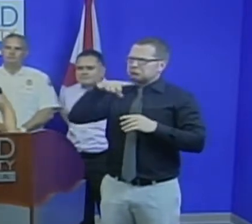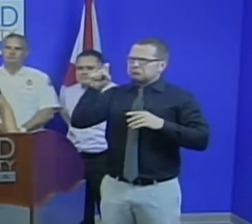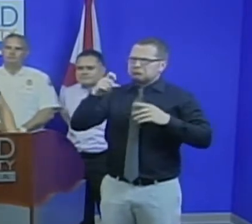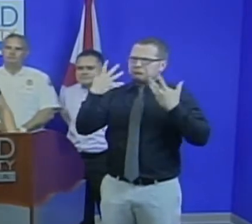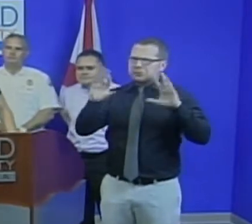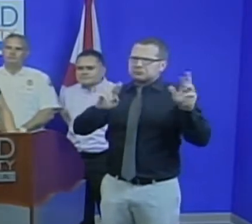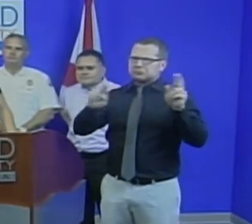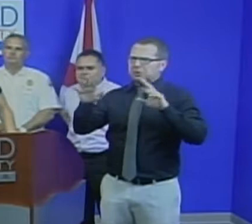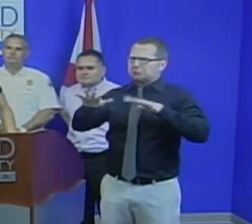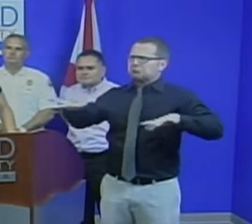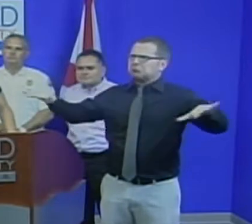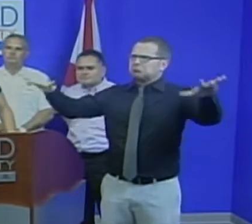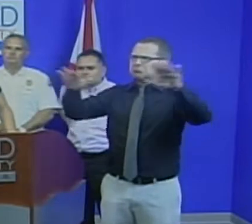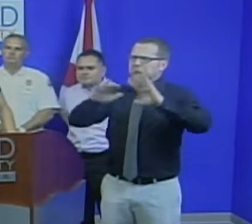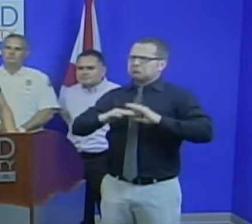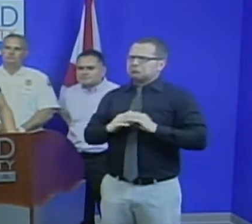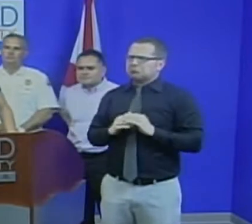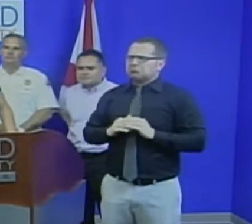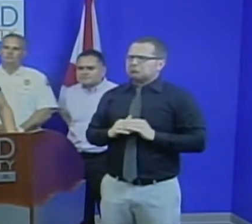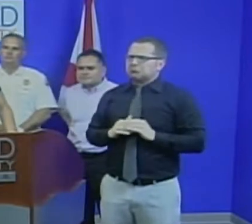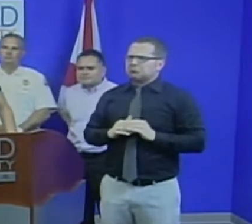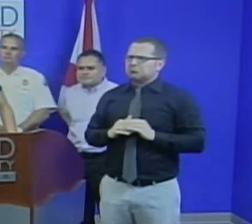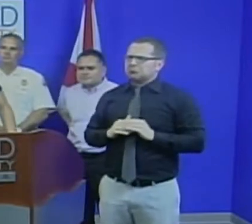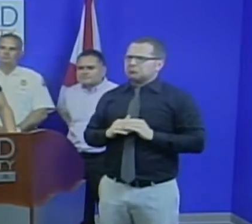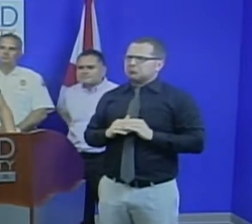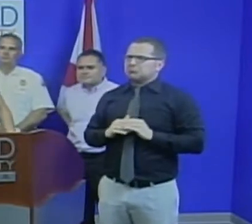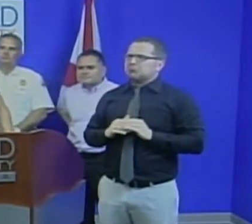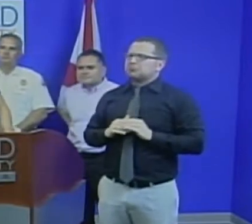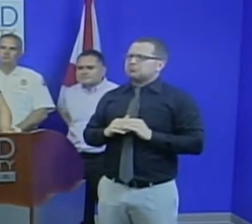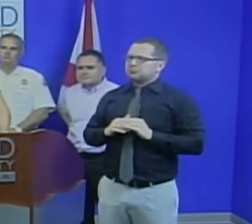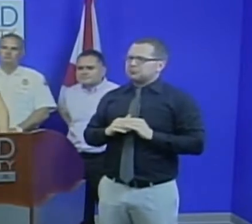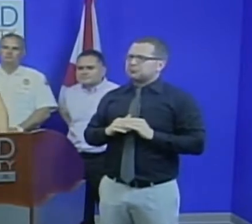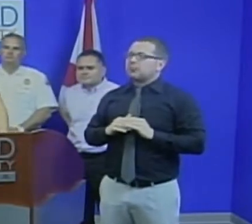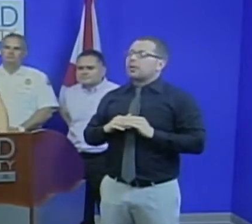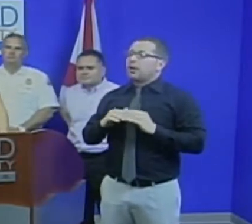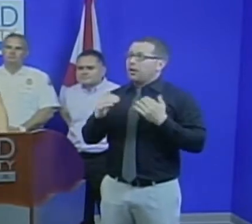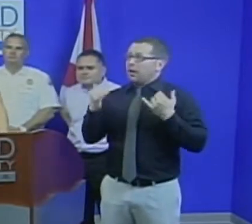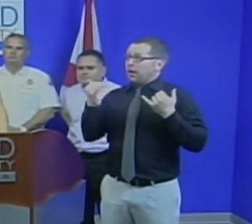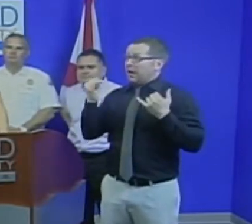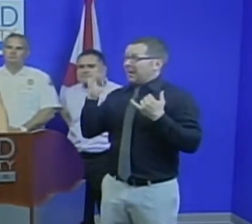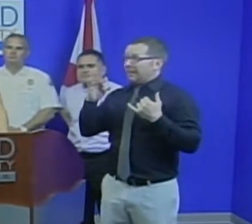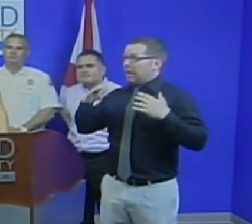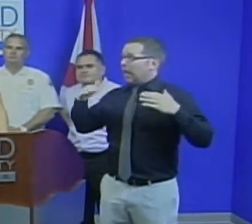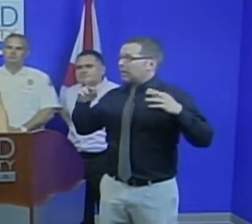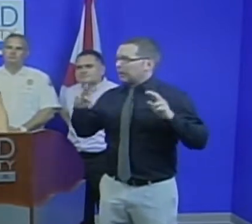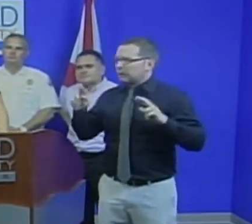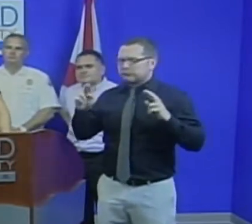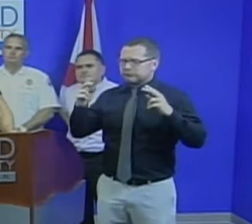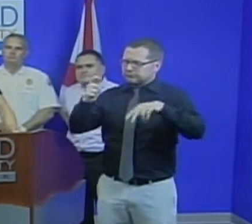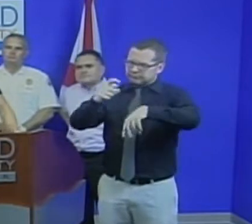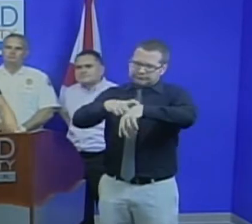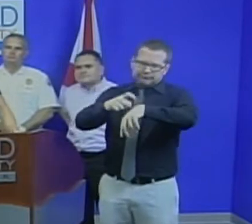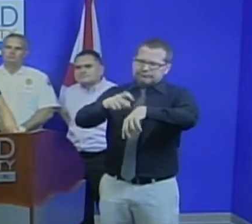CAN SO NOW YOU NEED TO FINAL AS I YOUR PREPARATIONS FOR THIS STORM. AND WE'RE ASKING ALL OF OUR RESIDENTS TO STAY INDOORS.